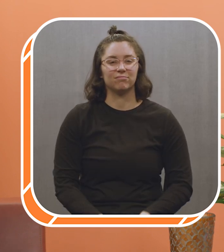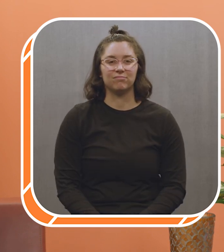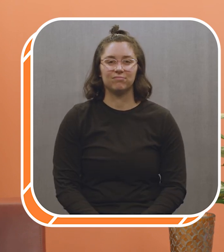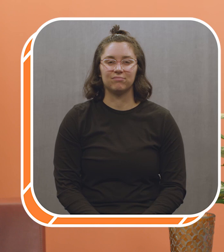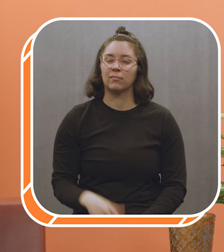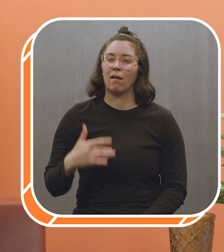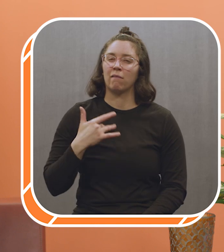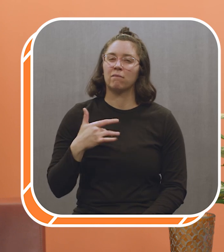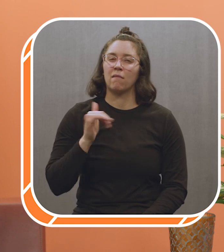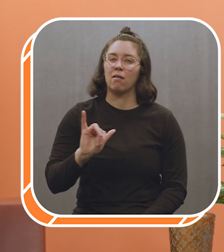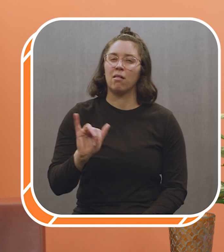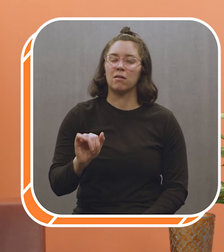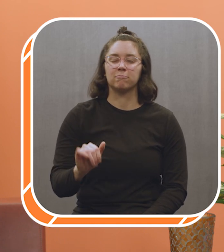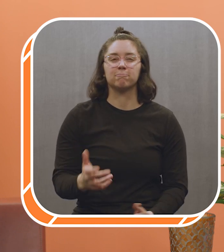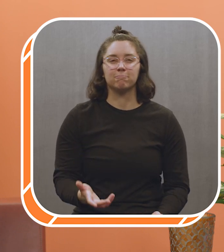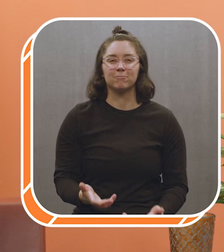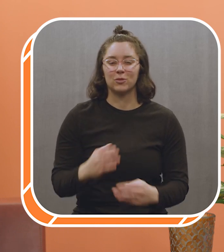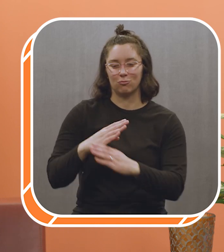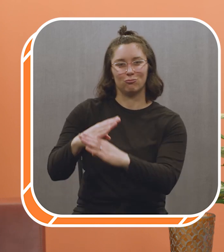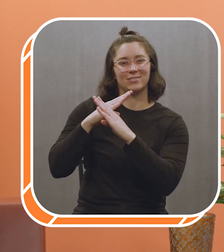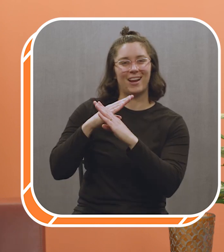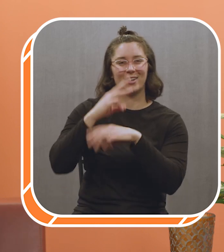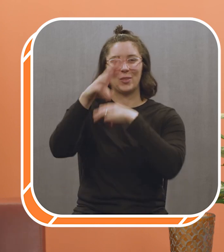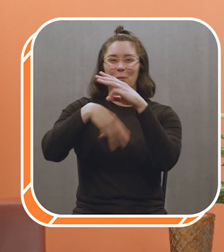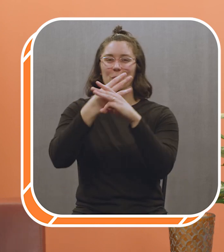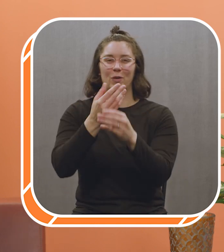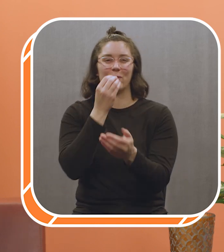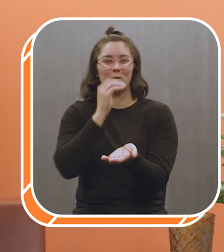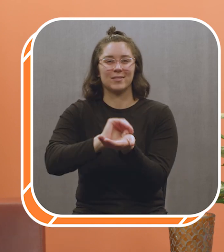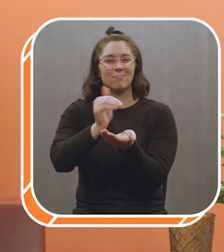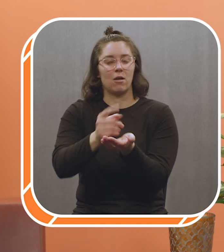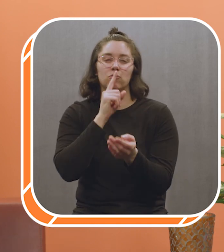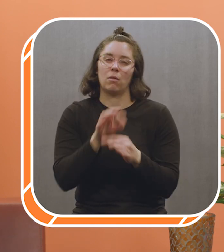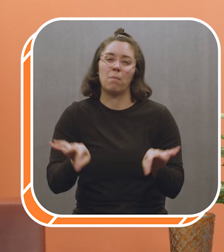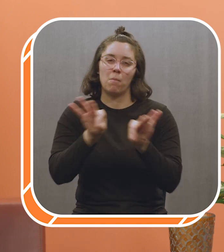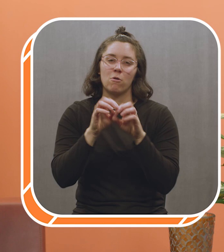So I felt like I was, you know, protecting the global food supply was really important.